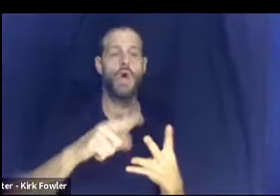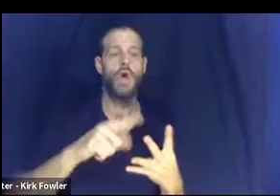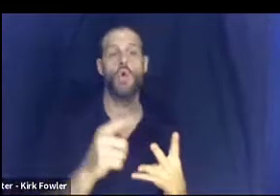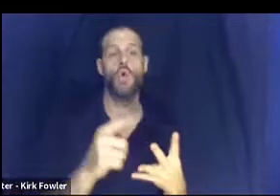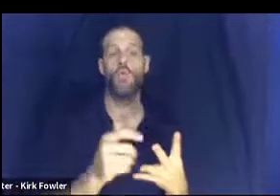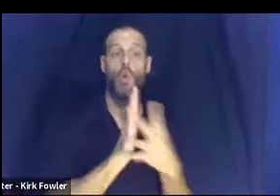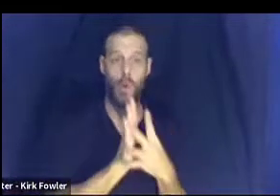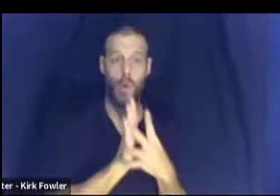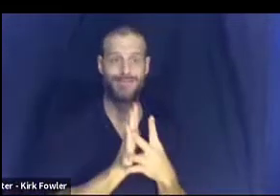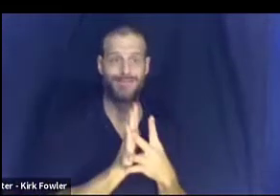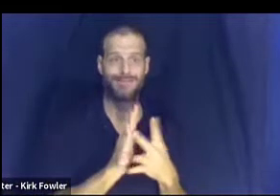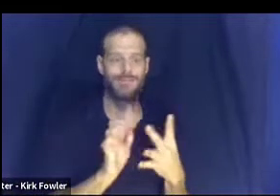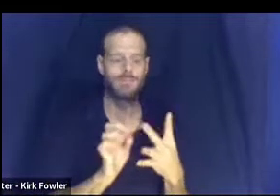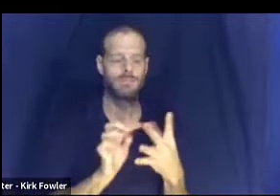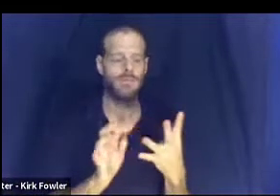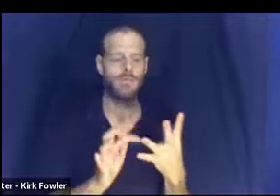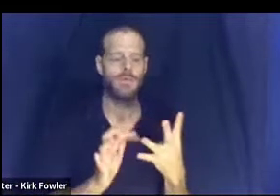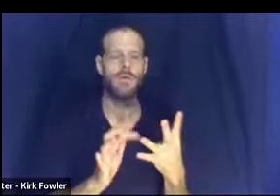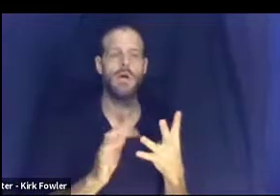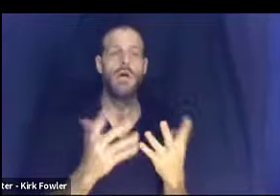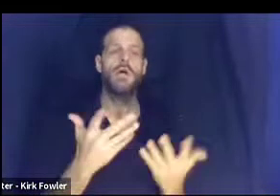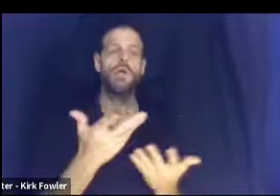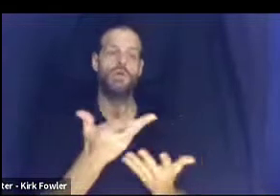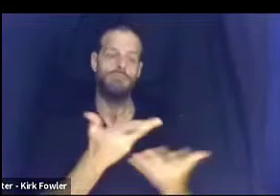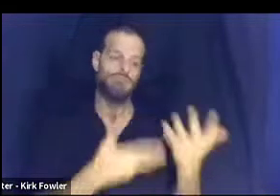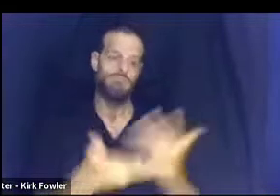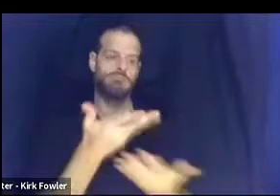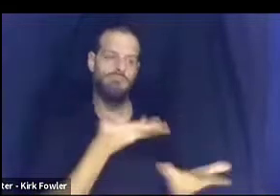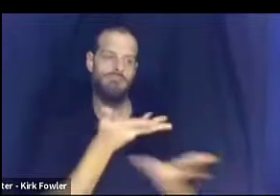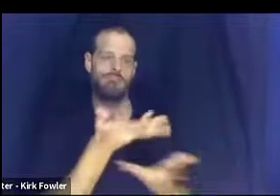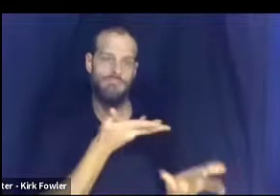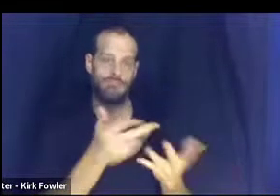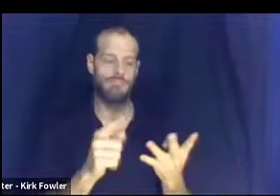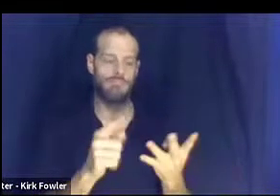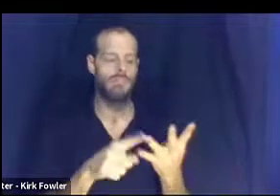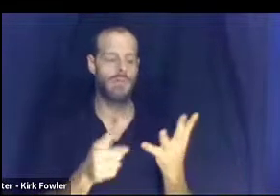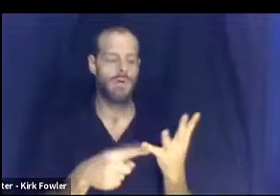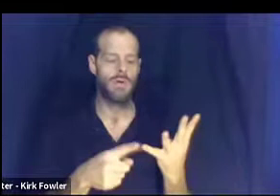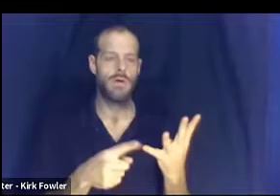to socially engage with other people and to provide or seek information.